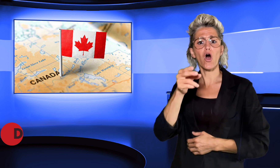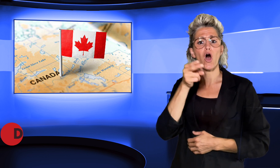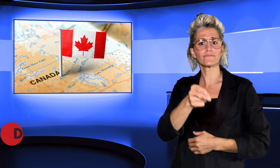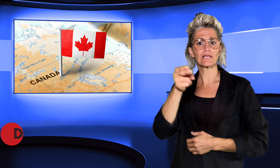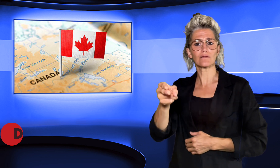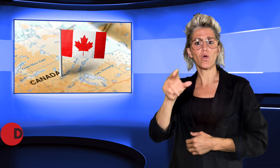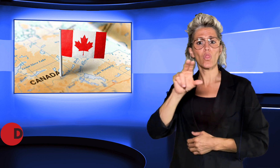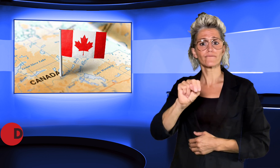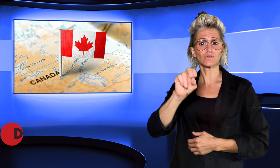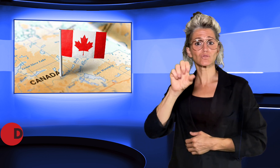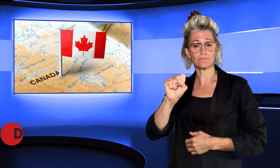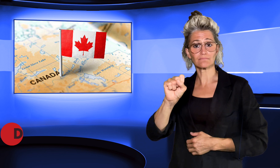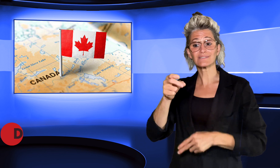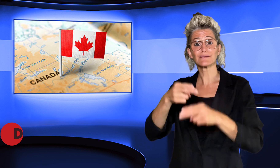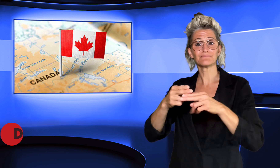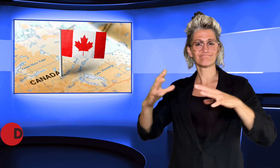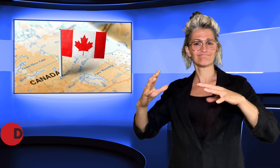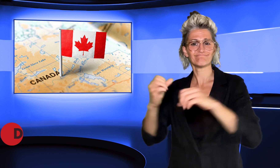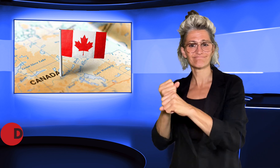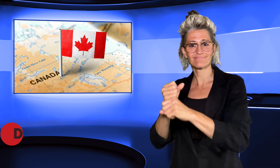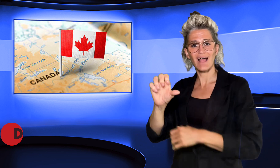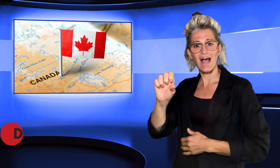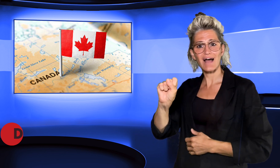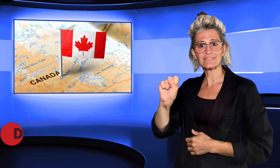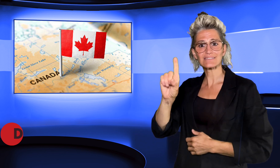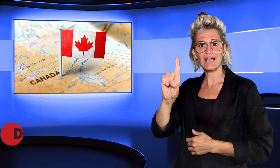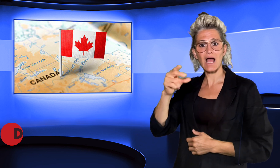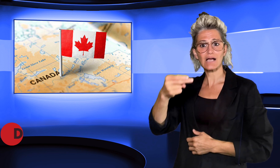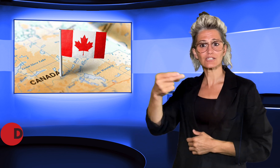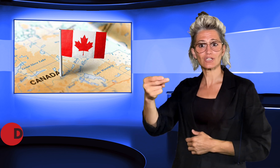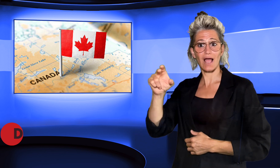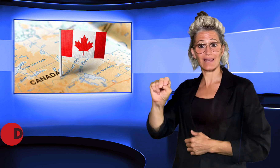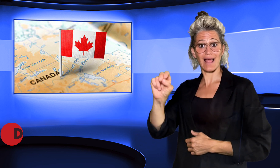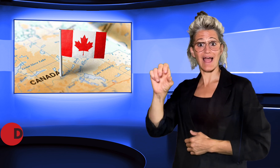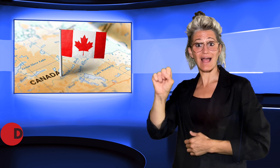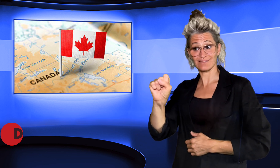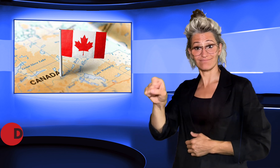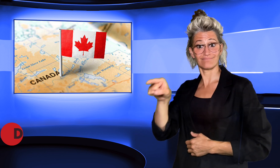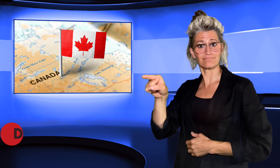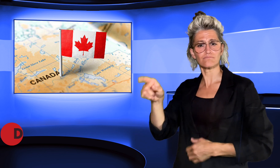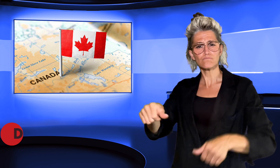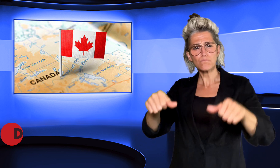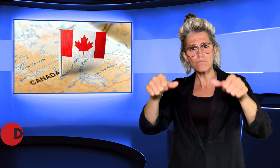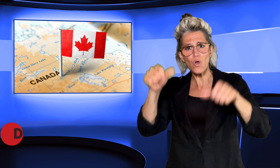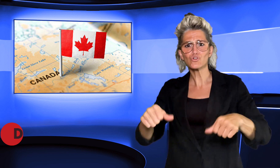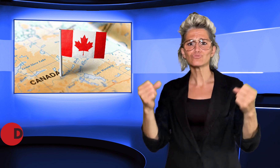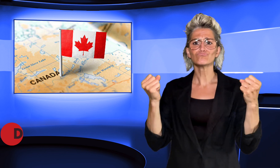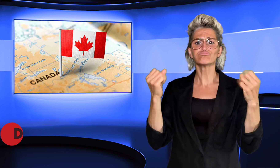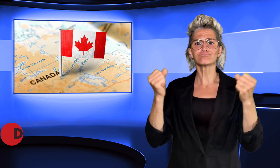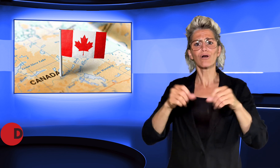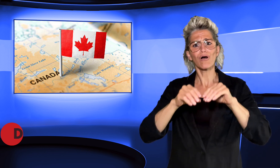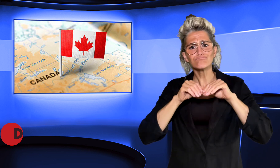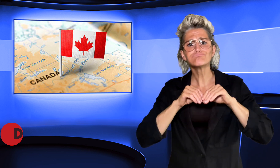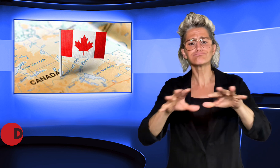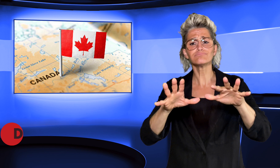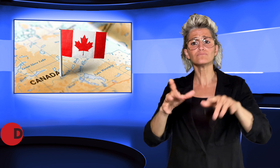posted a vlog by one Deaf agency representative who was signing in ASL.